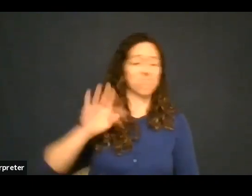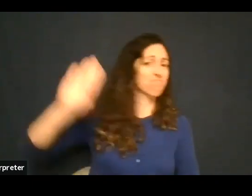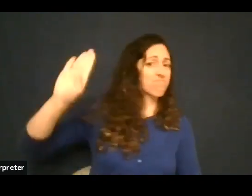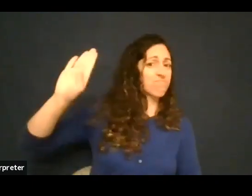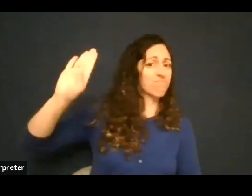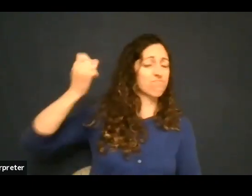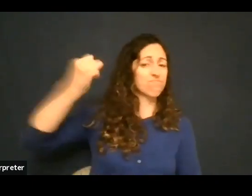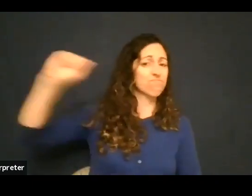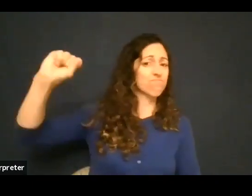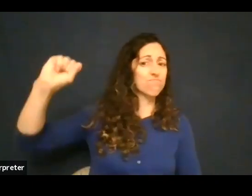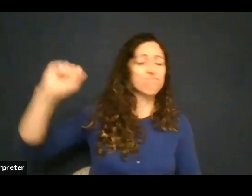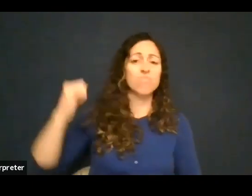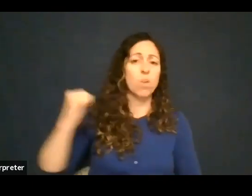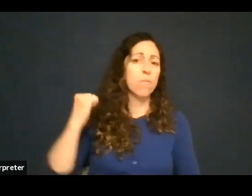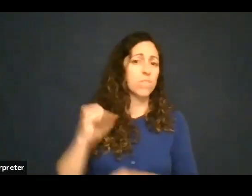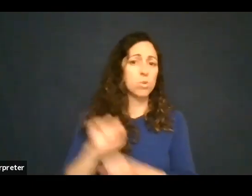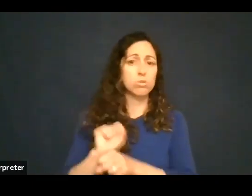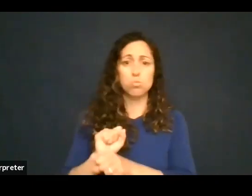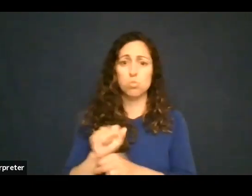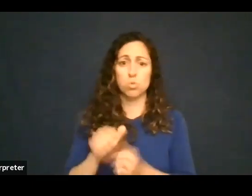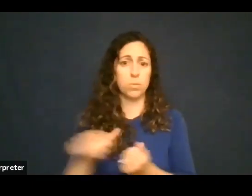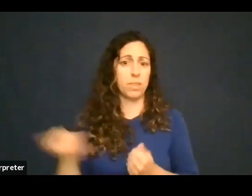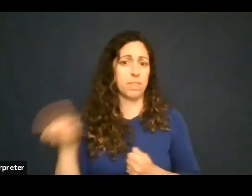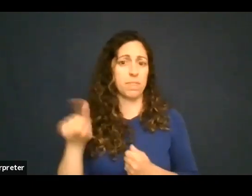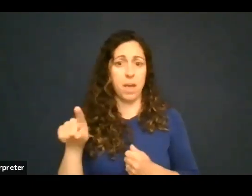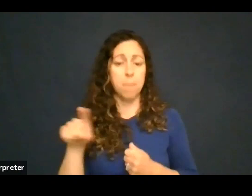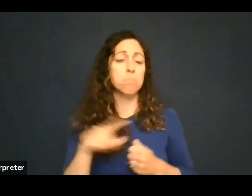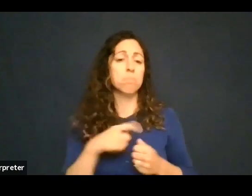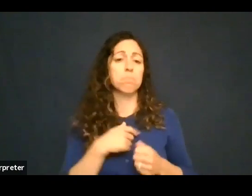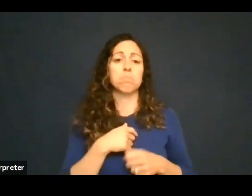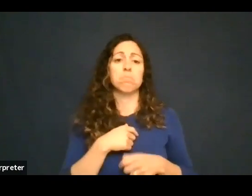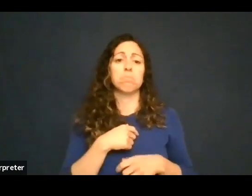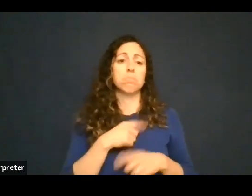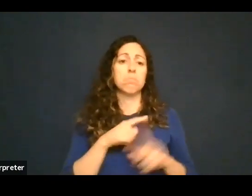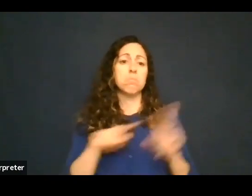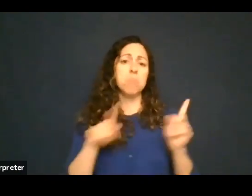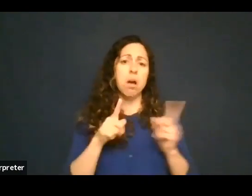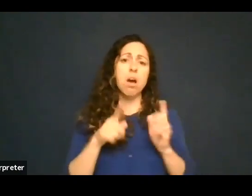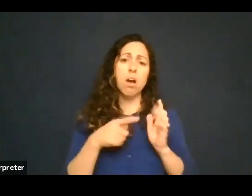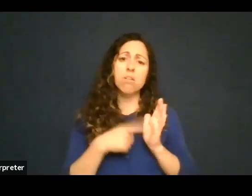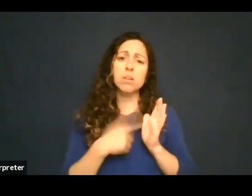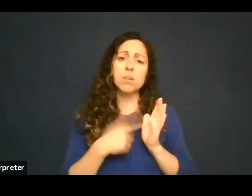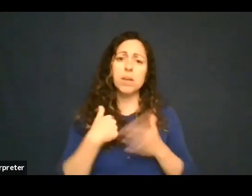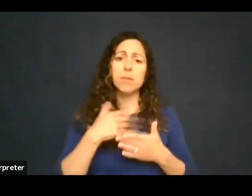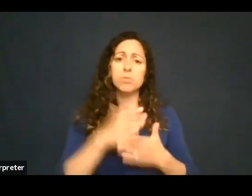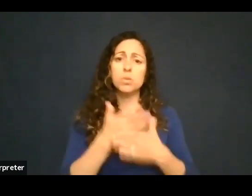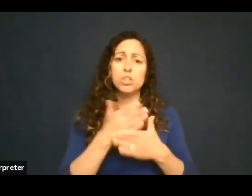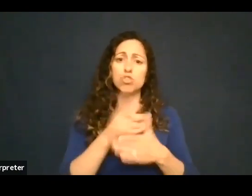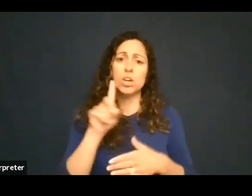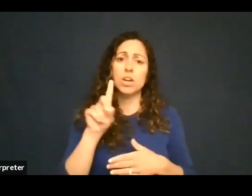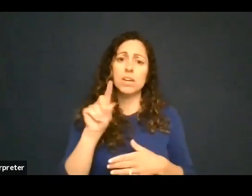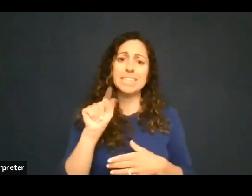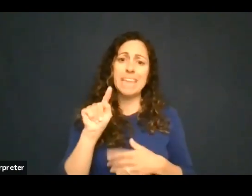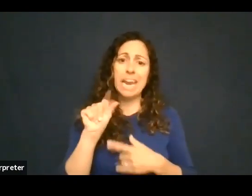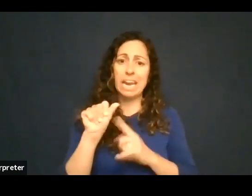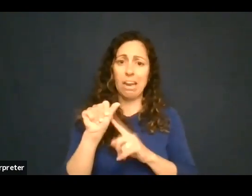means that we will tell them all the information that is known about the genetics and any of the information in our surveys